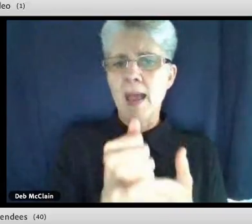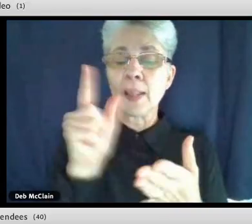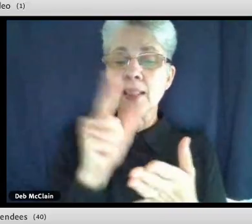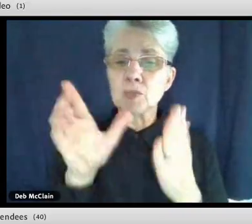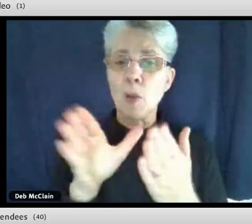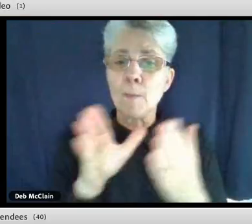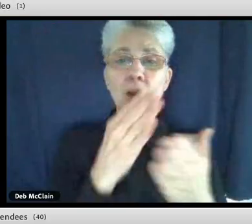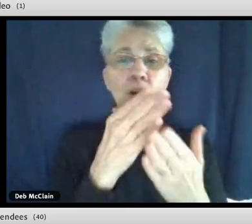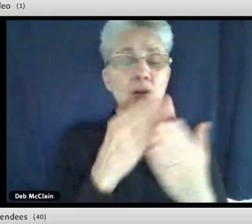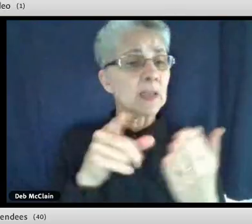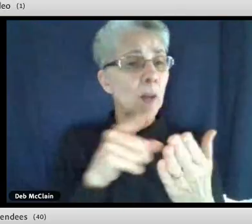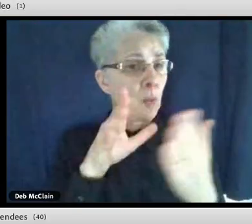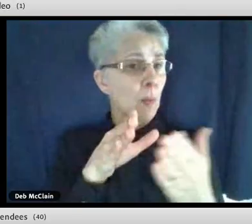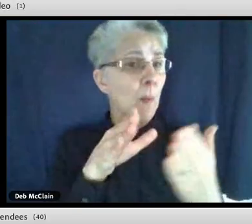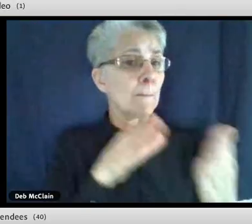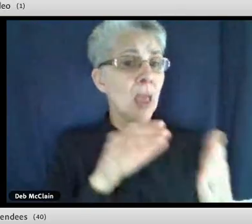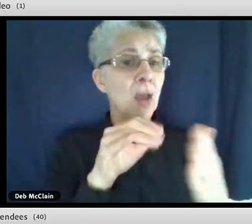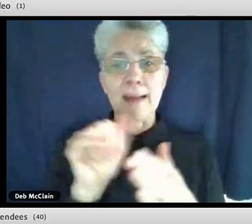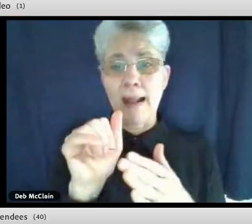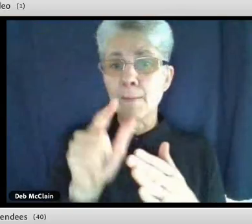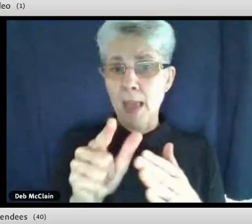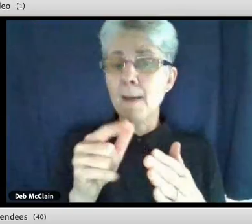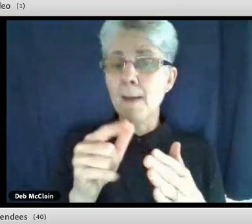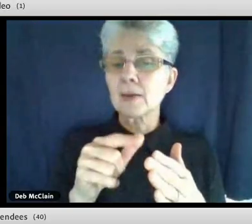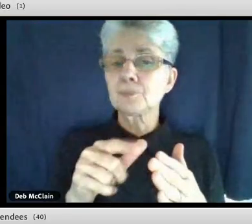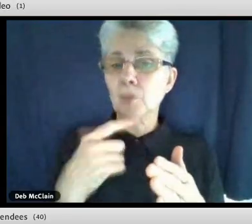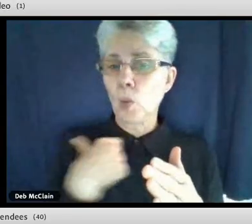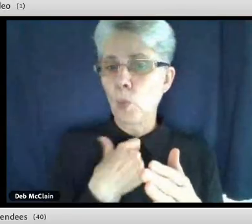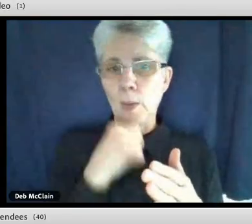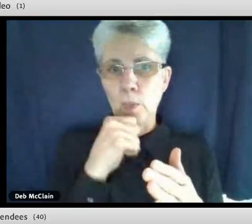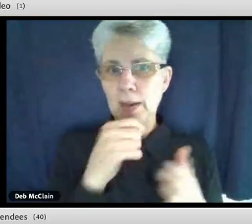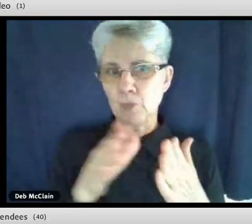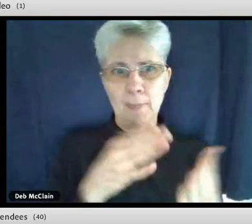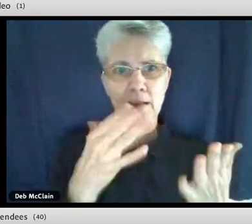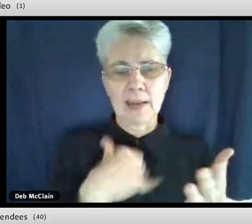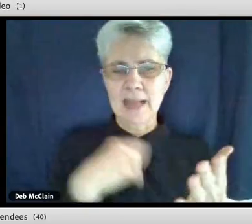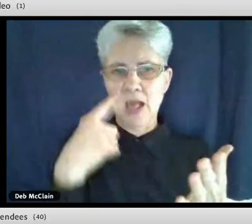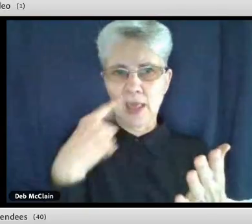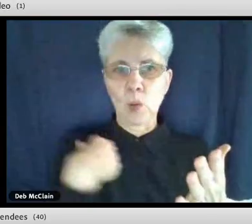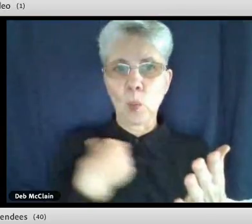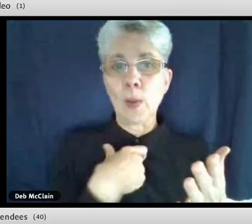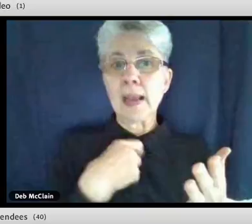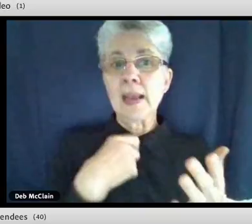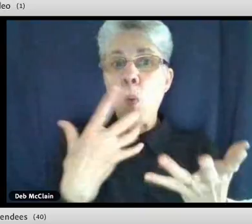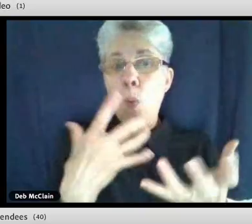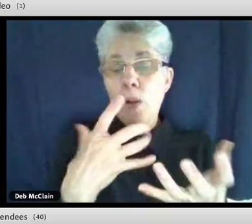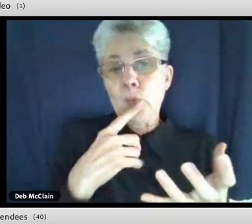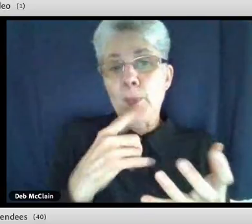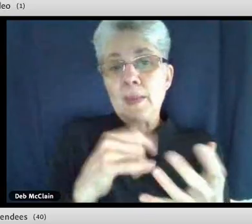Some of you were prepared. In Alabama, we weren't as prepared as I think we would've liked to be, so if you're still struggling